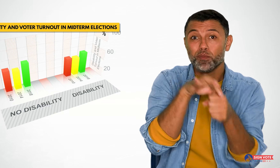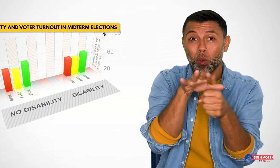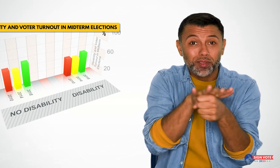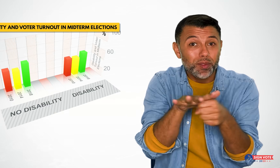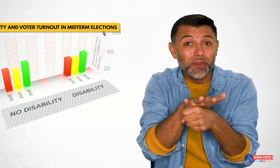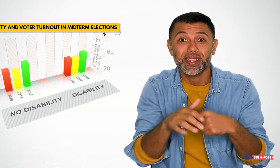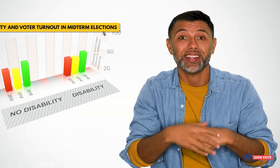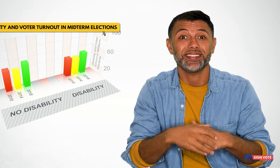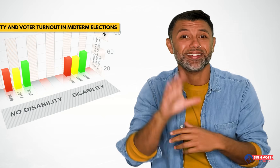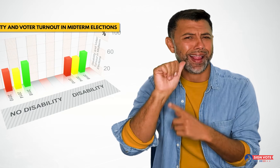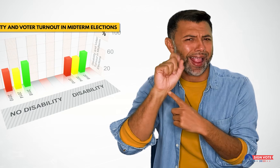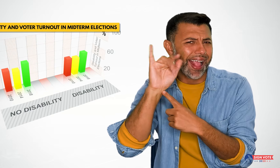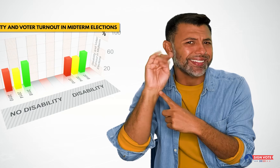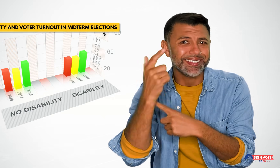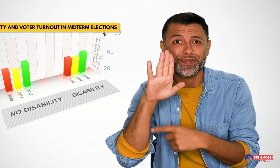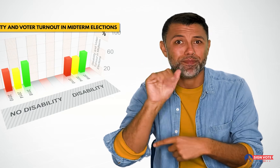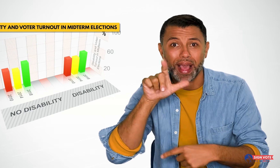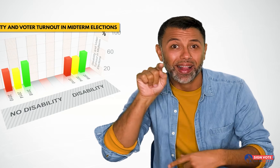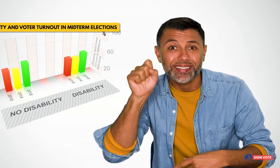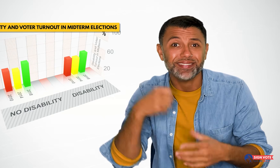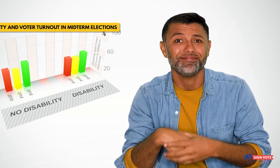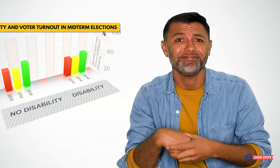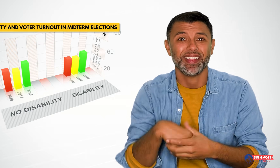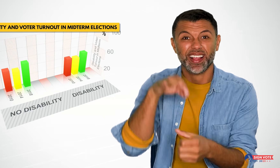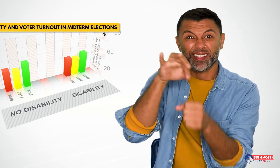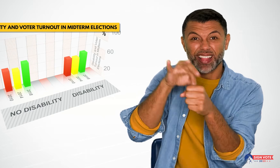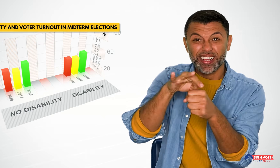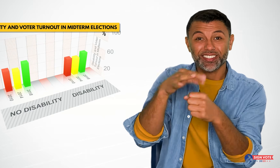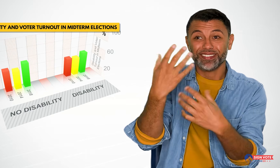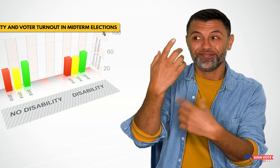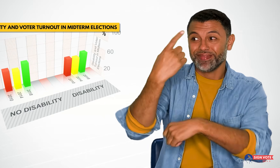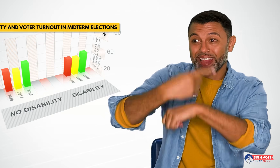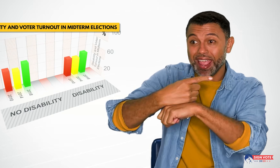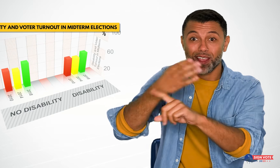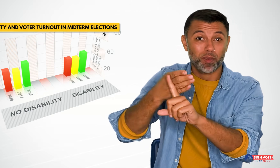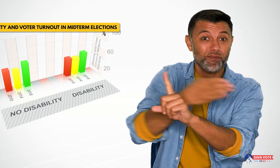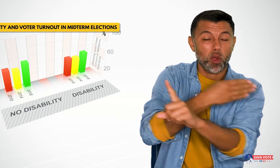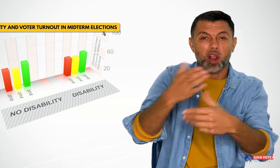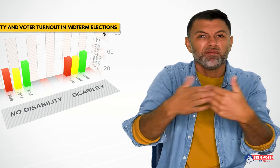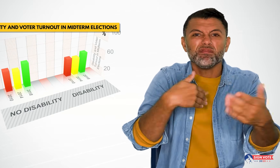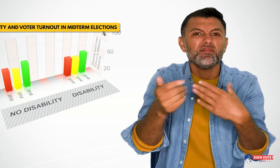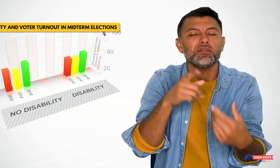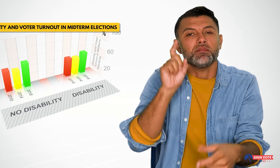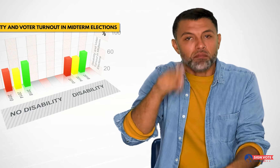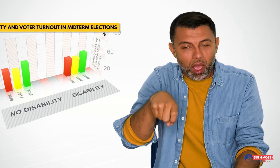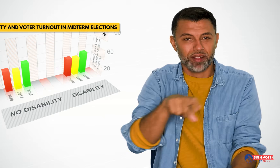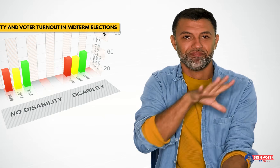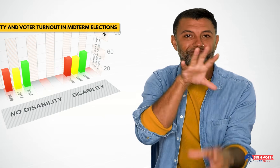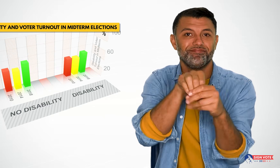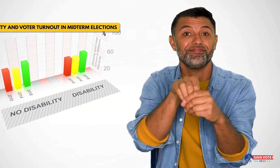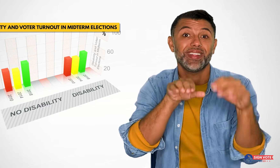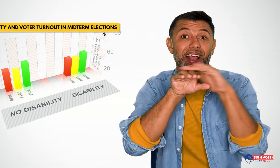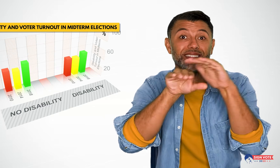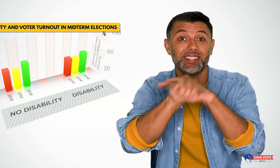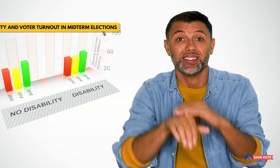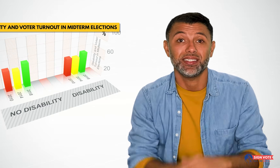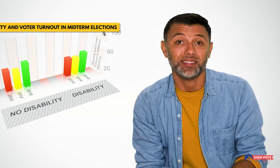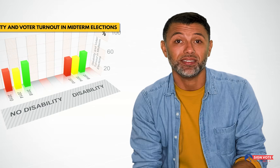polling locations and casting ballots, whether it's election day or early voting. It must be accessible.